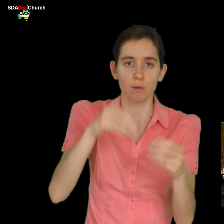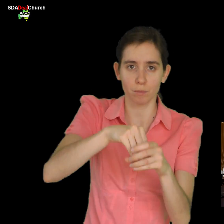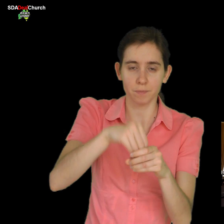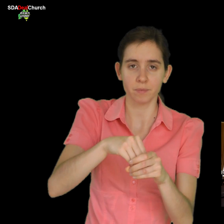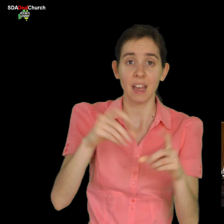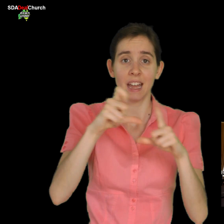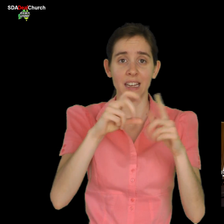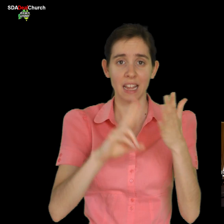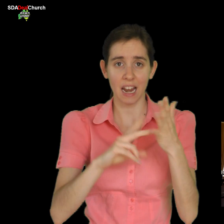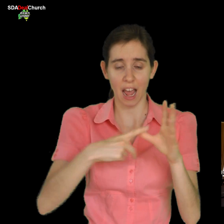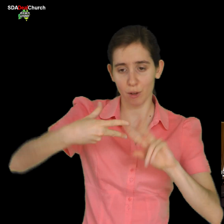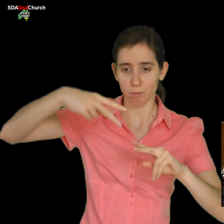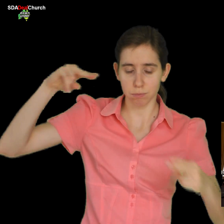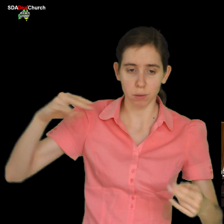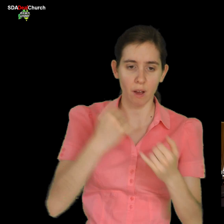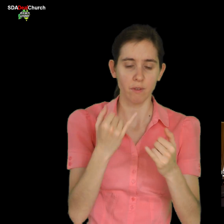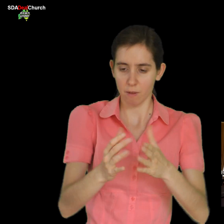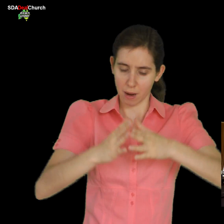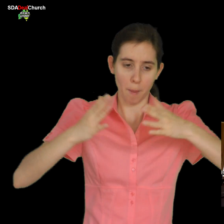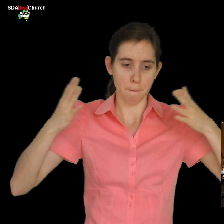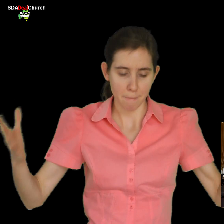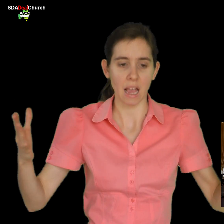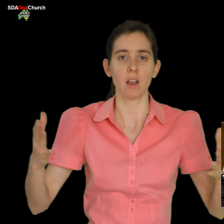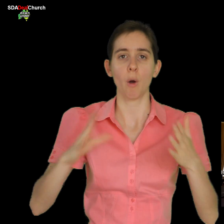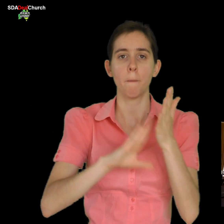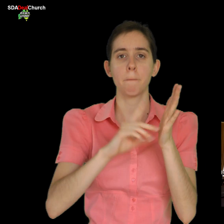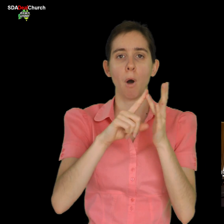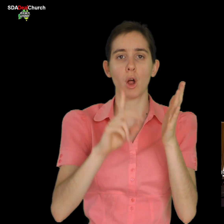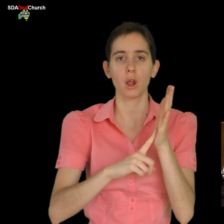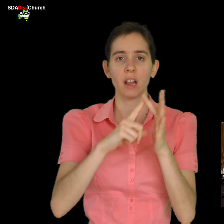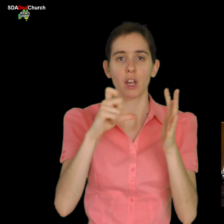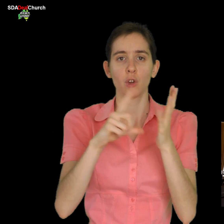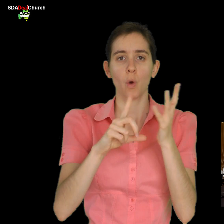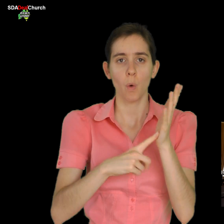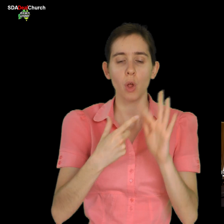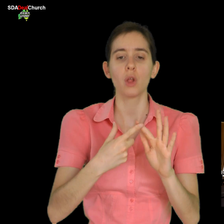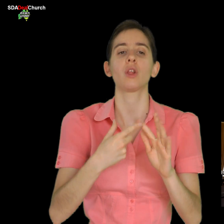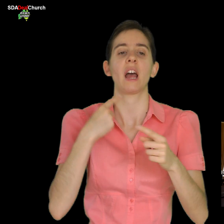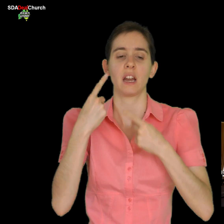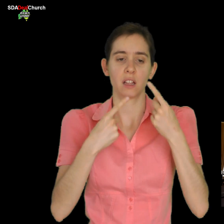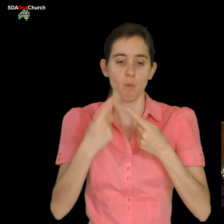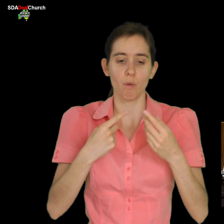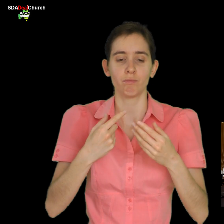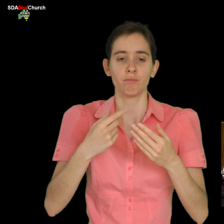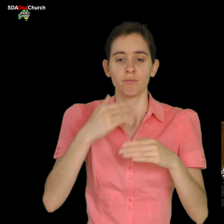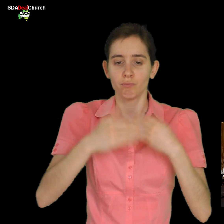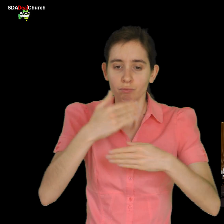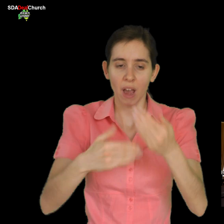encodes the processes necessary for an organism to live and reproduce. If parts